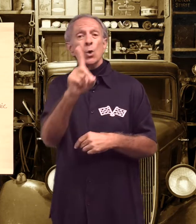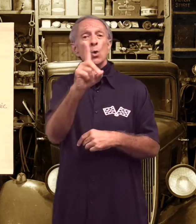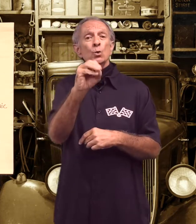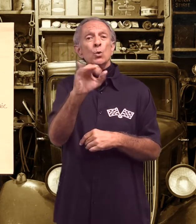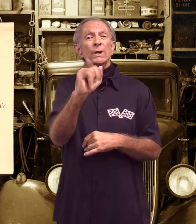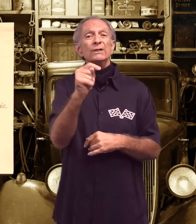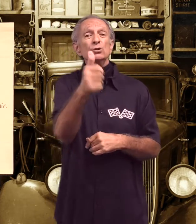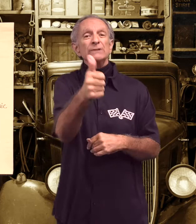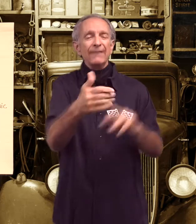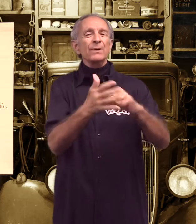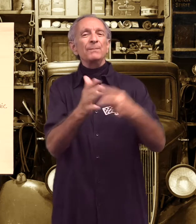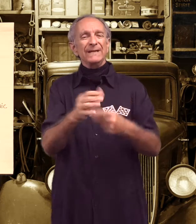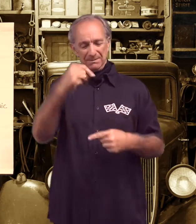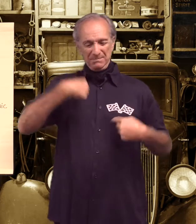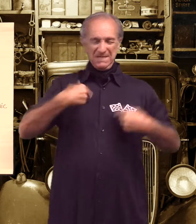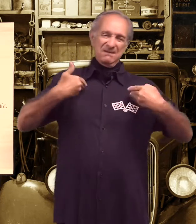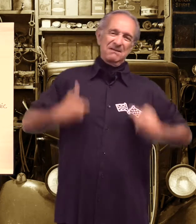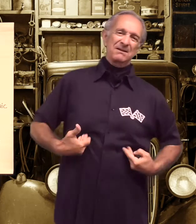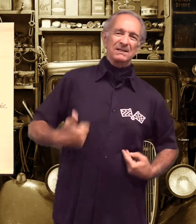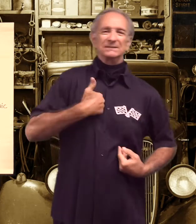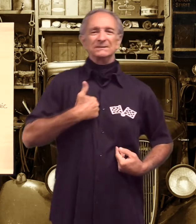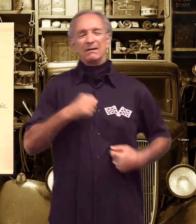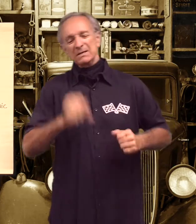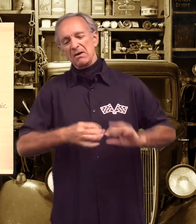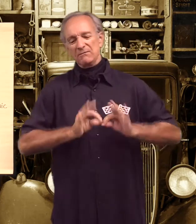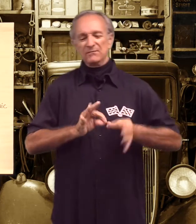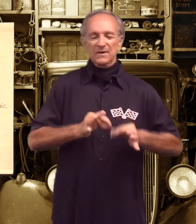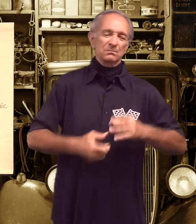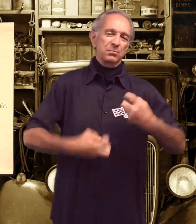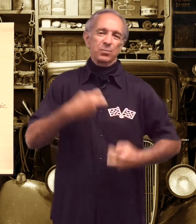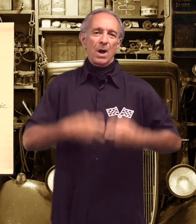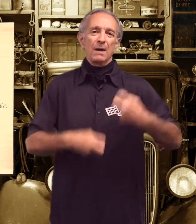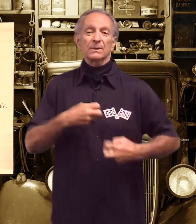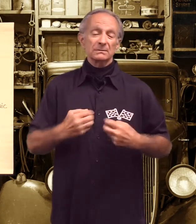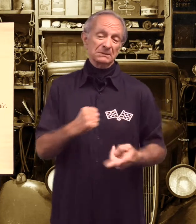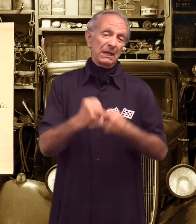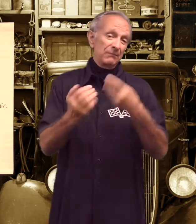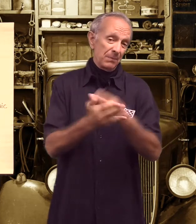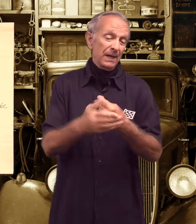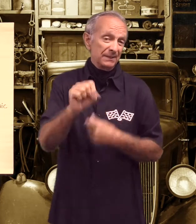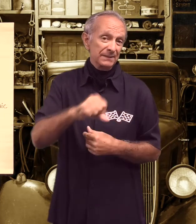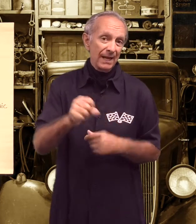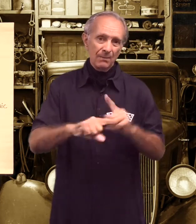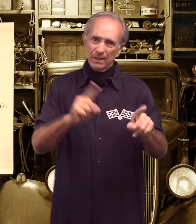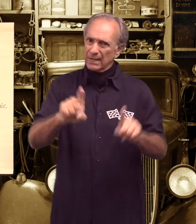Do It Yourself means you can repair the car on your own and save a bunch of money.